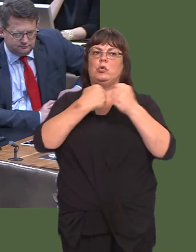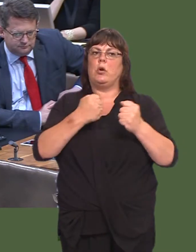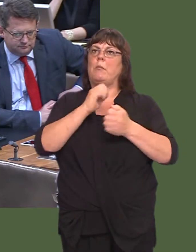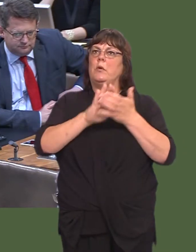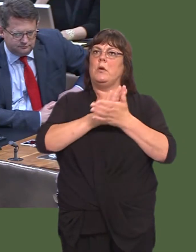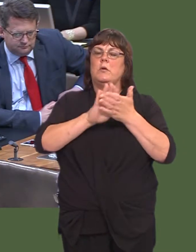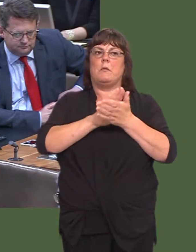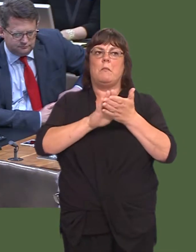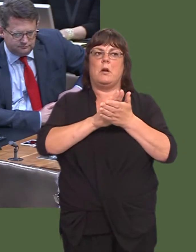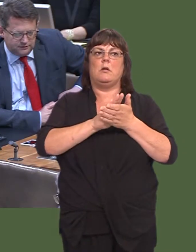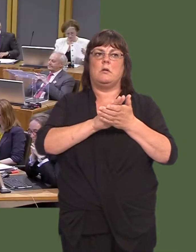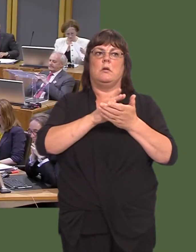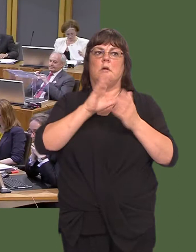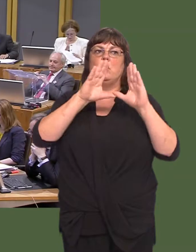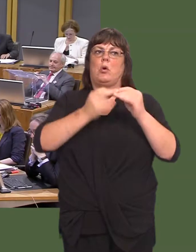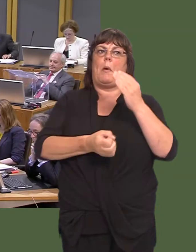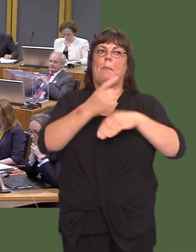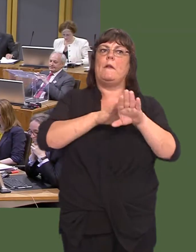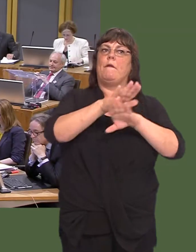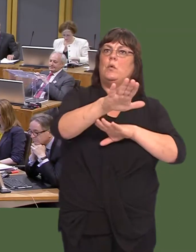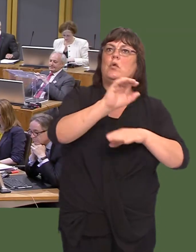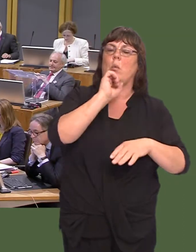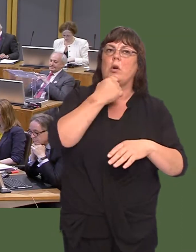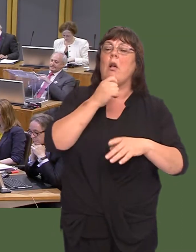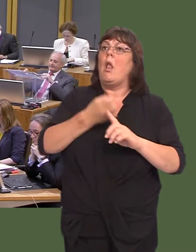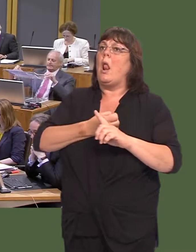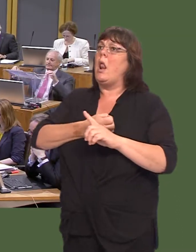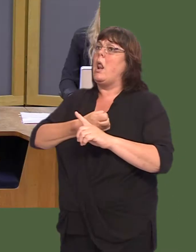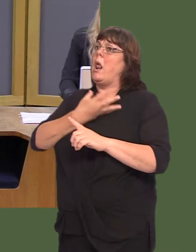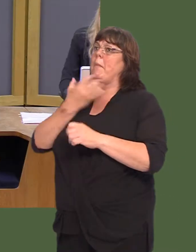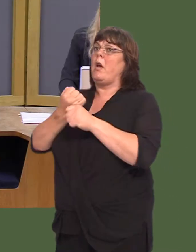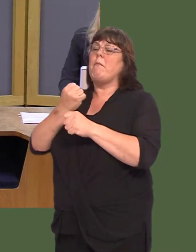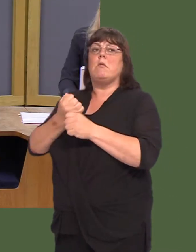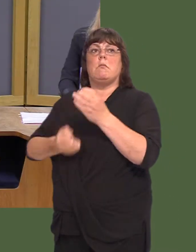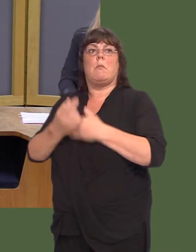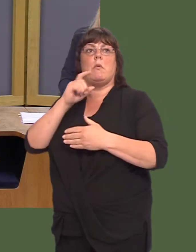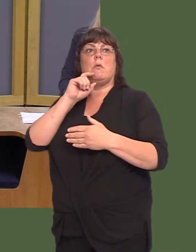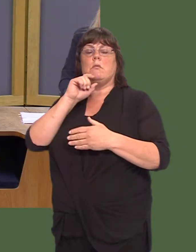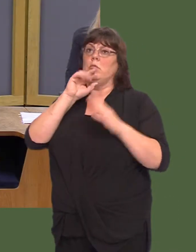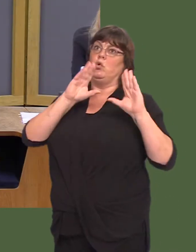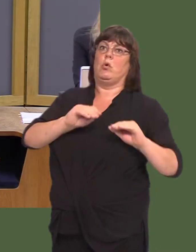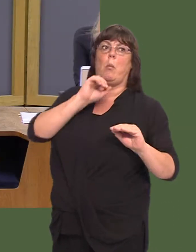Thatís exactly what a Labour Government would do in Westminster. Y Llywydd / The Llywydd: Arweinydd Plaid Cymru, Leanne Wood. Leanne Wood: Diolch, Llywydd.